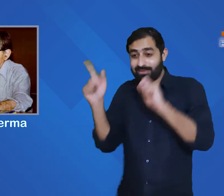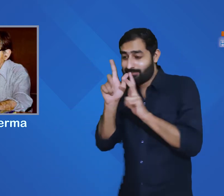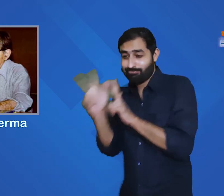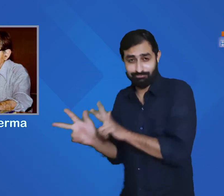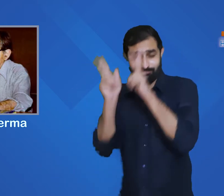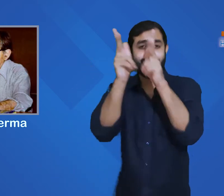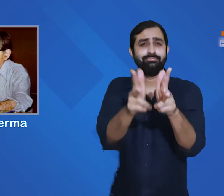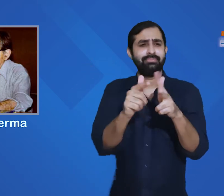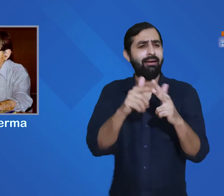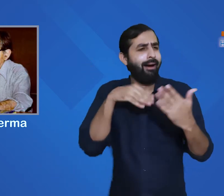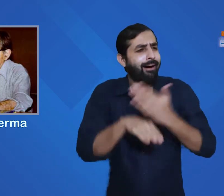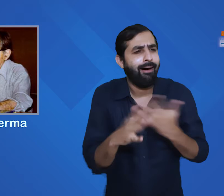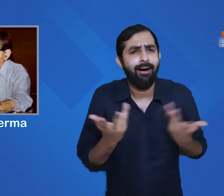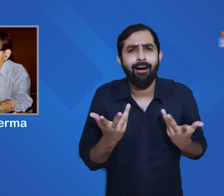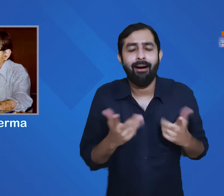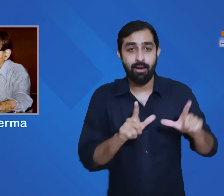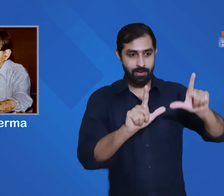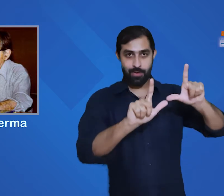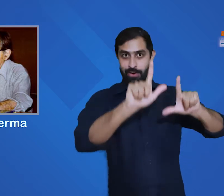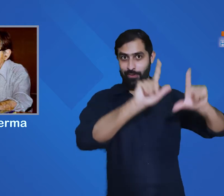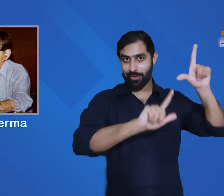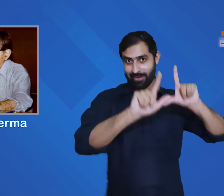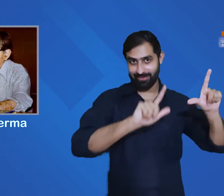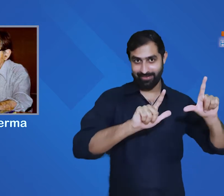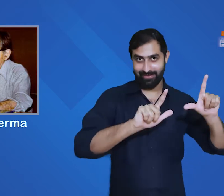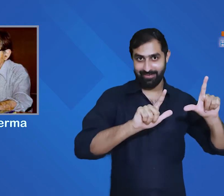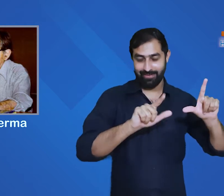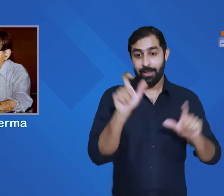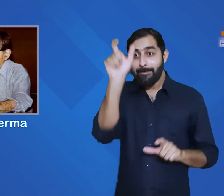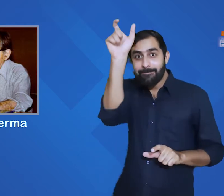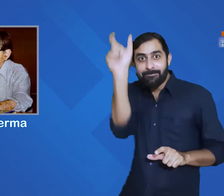Further in this essay, Nirmal Verma establishes a connect between